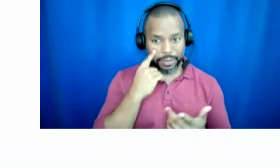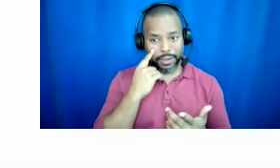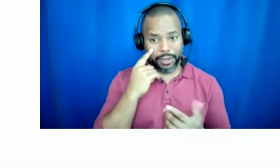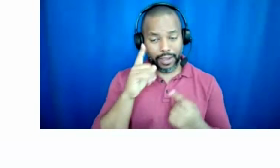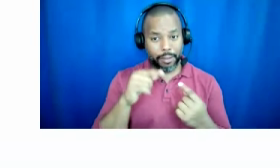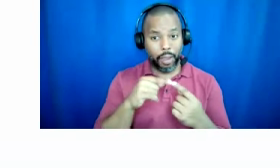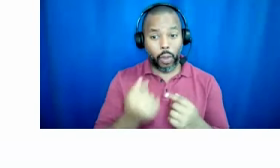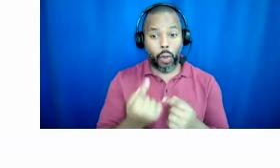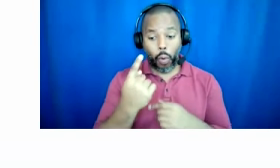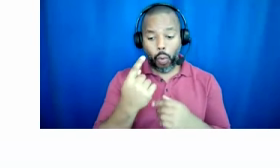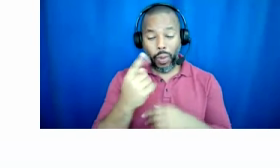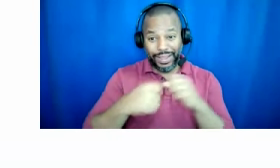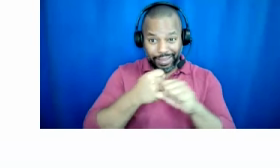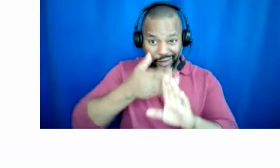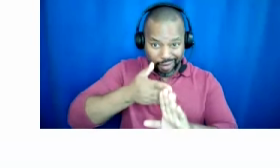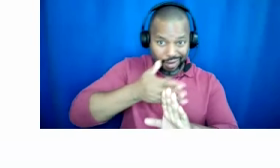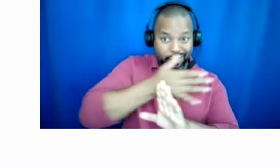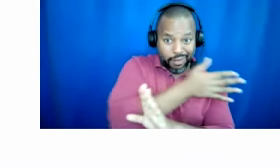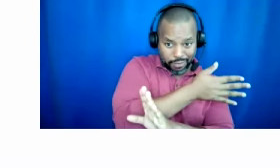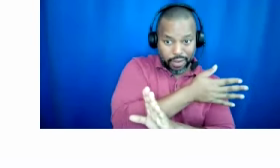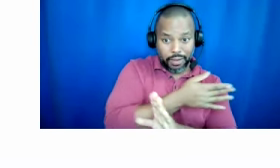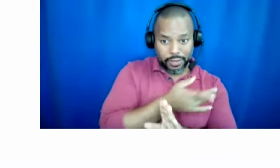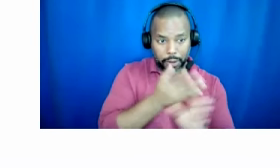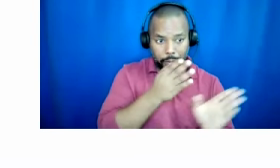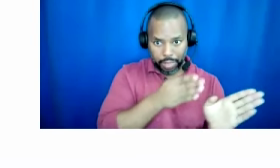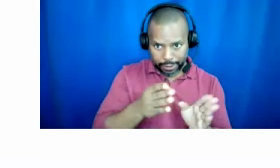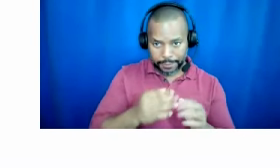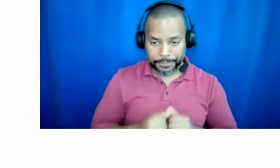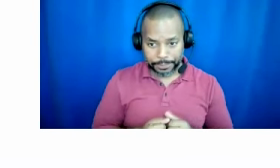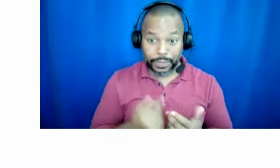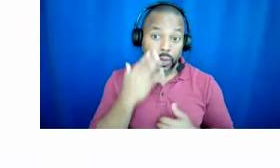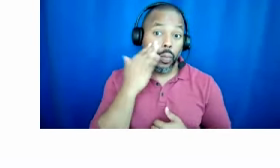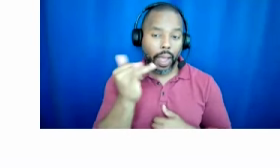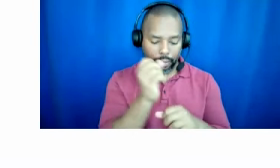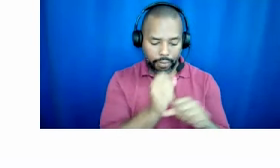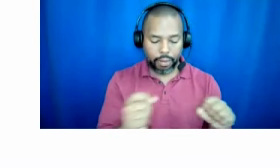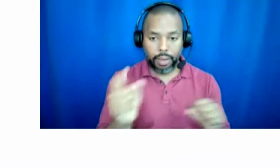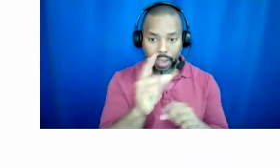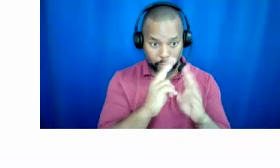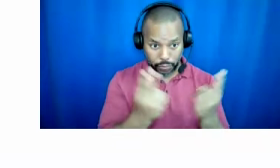which is why those annual unit plans and the program reviews are so important